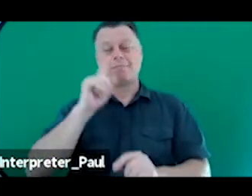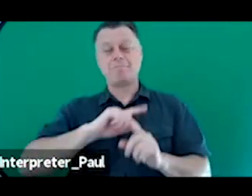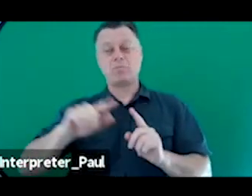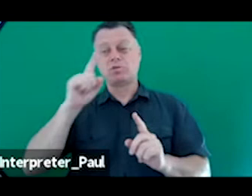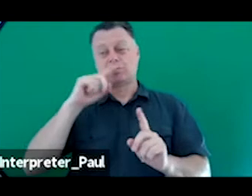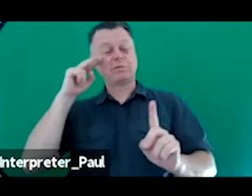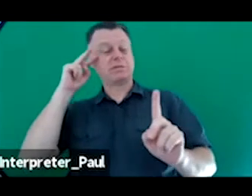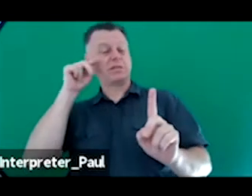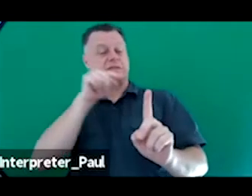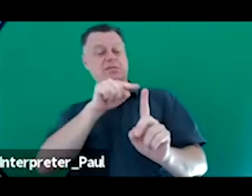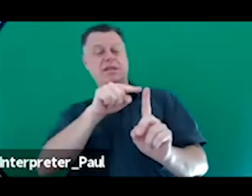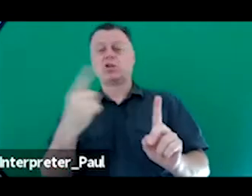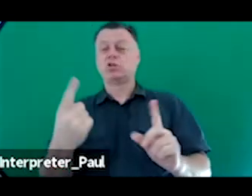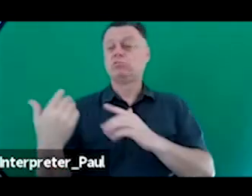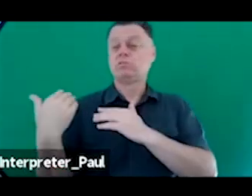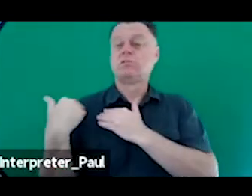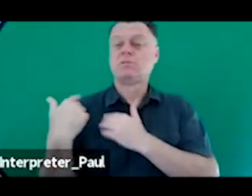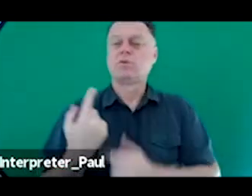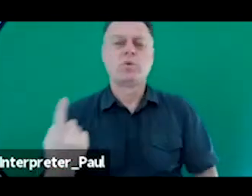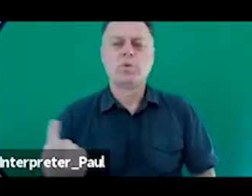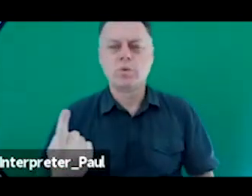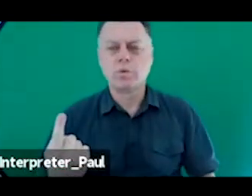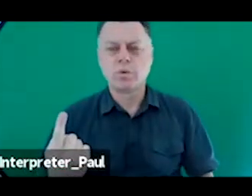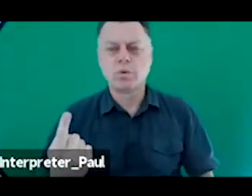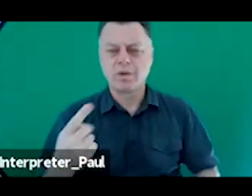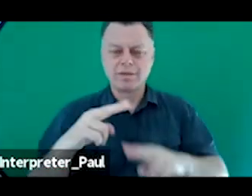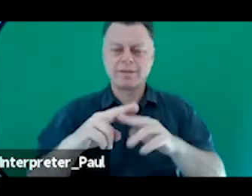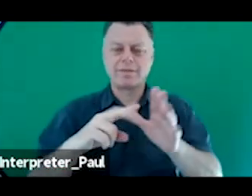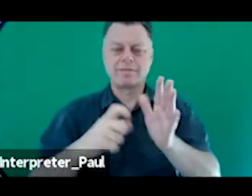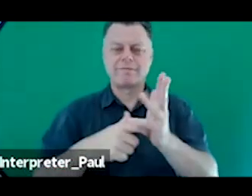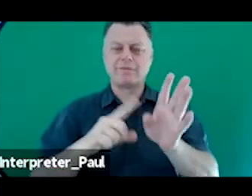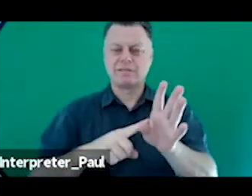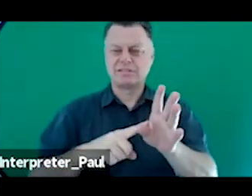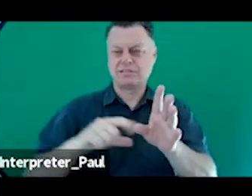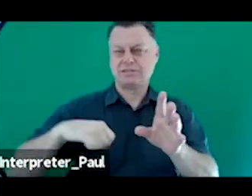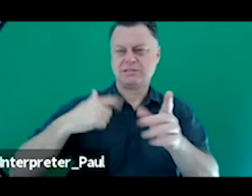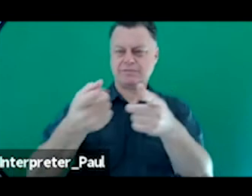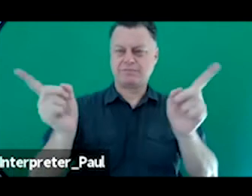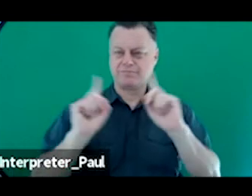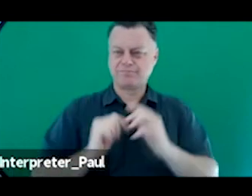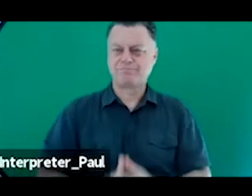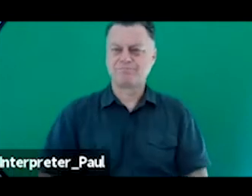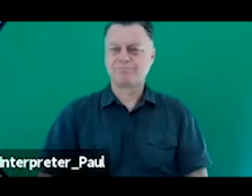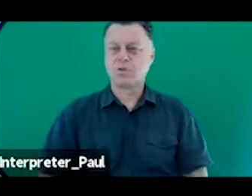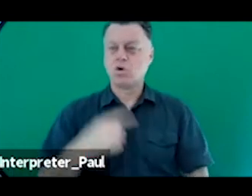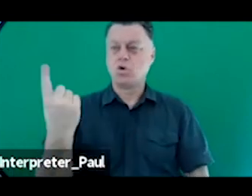as the responsibility of faculty members. The people who are teaching the courses